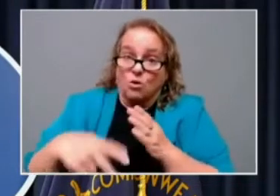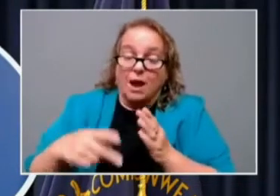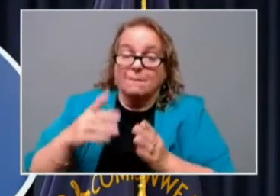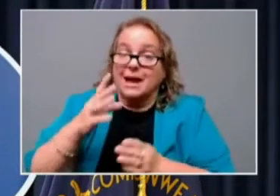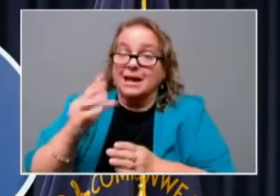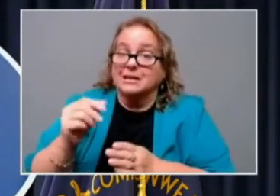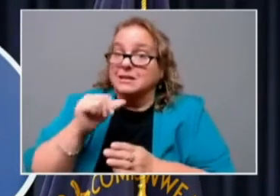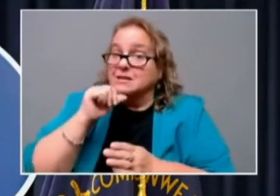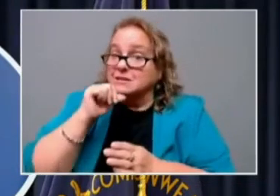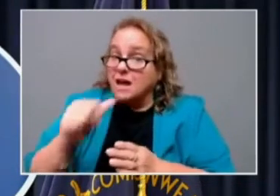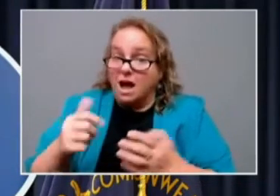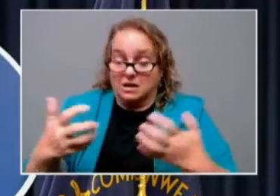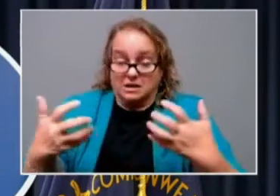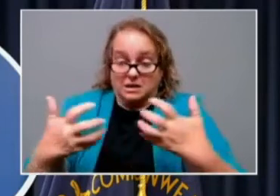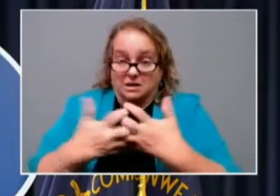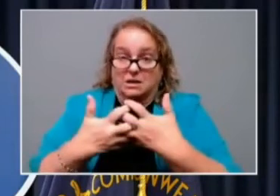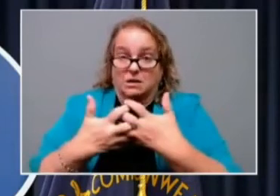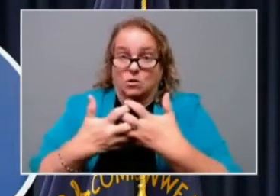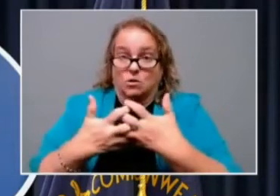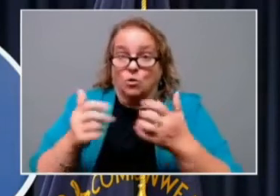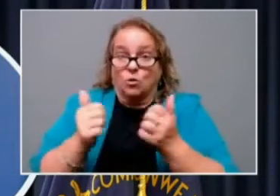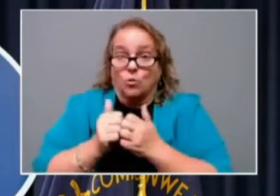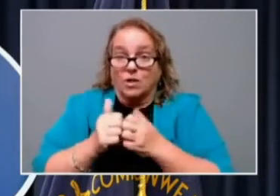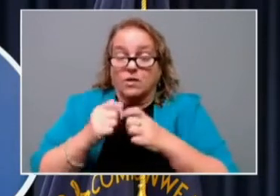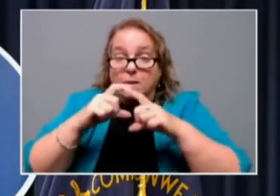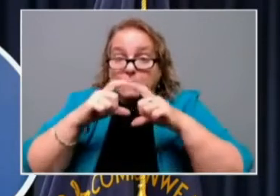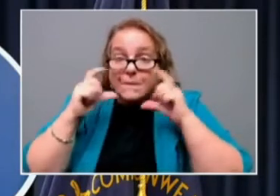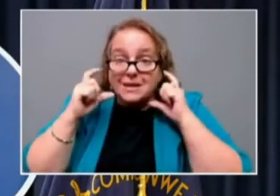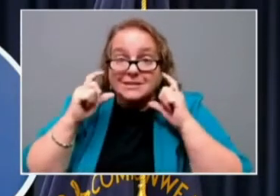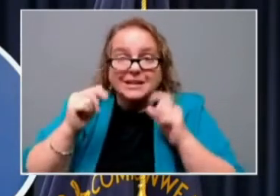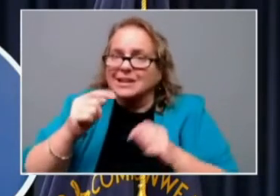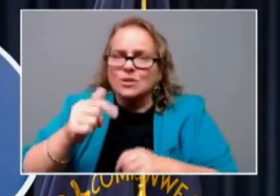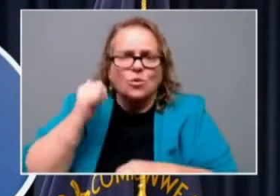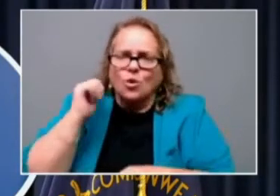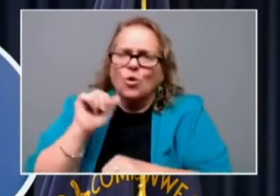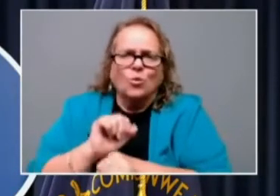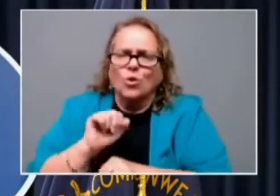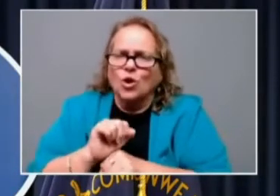universal masking, it will not work and it will endanger the Children. It will